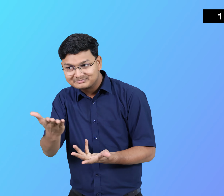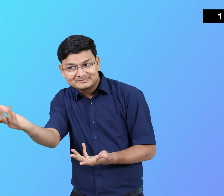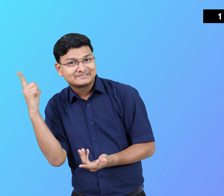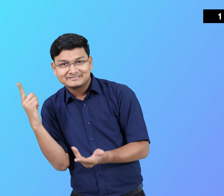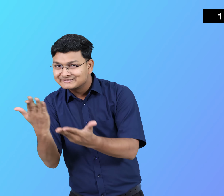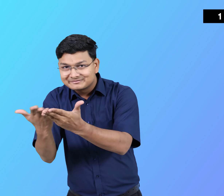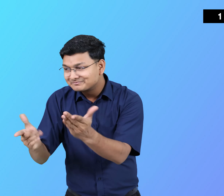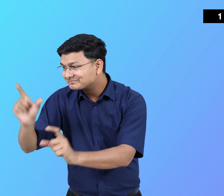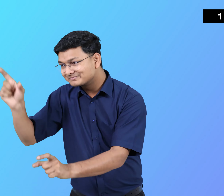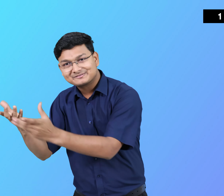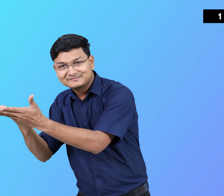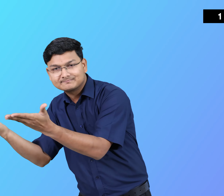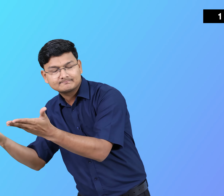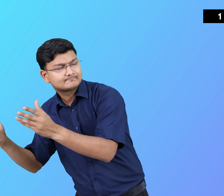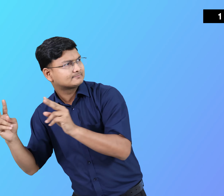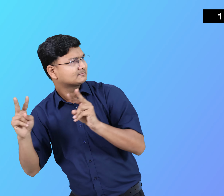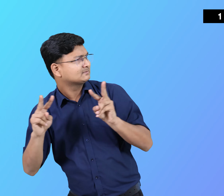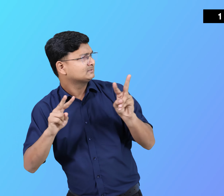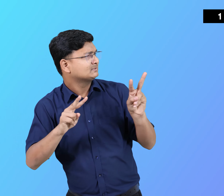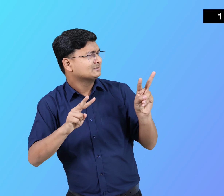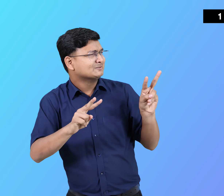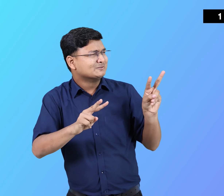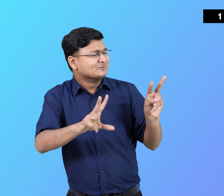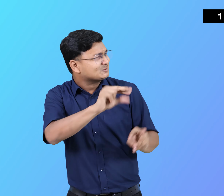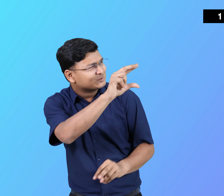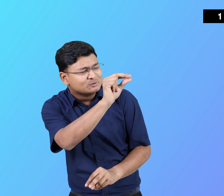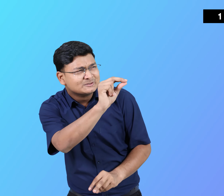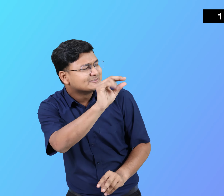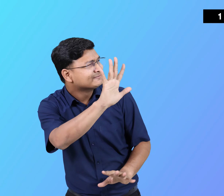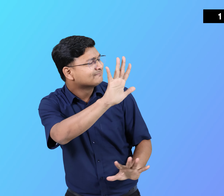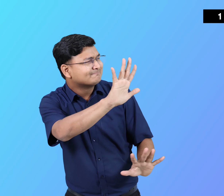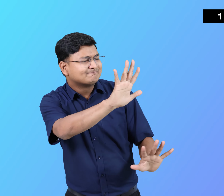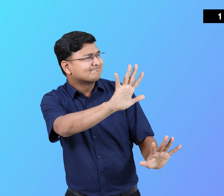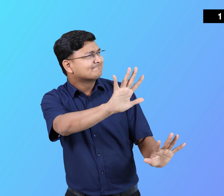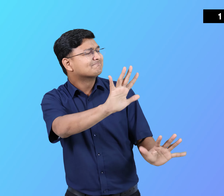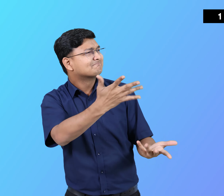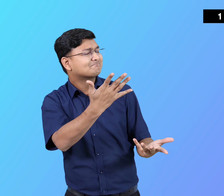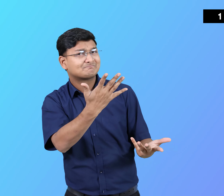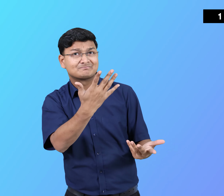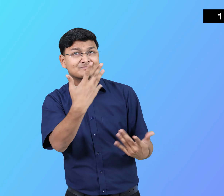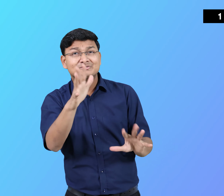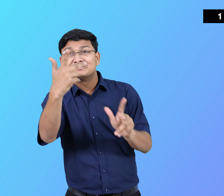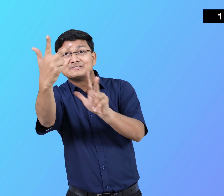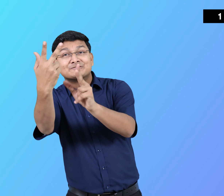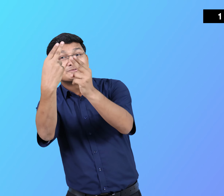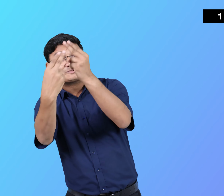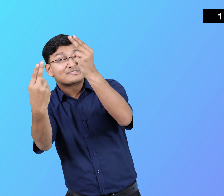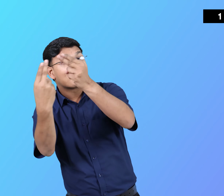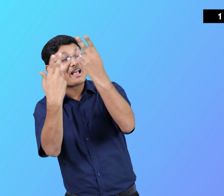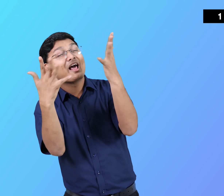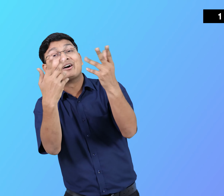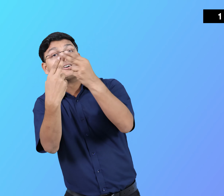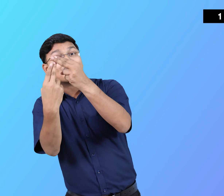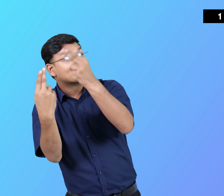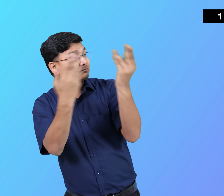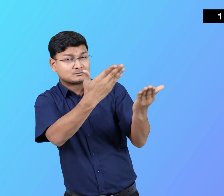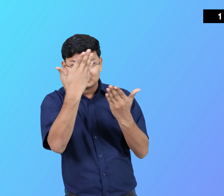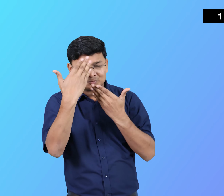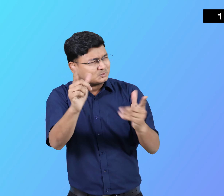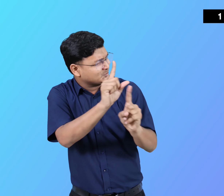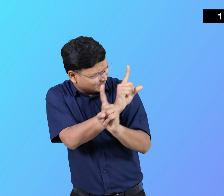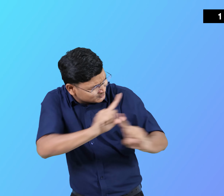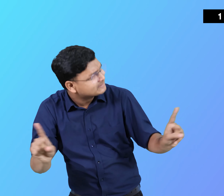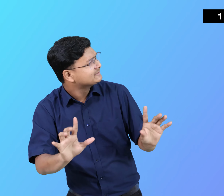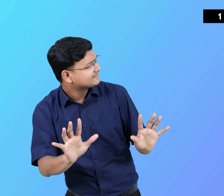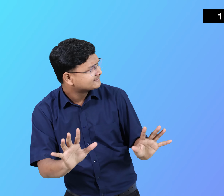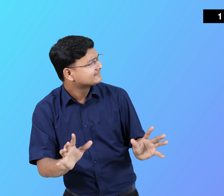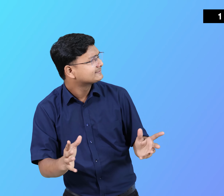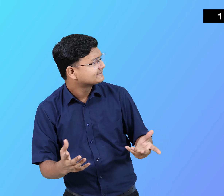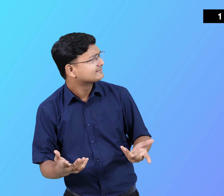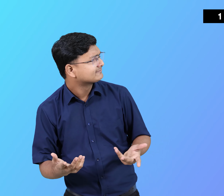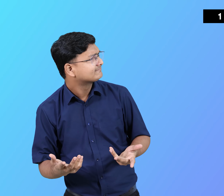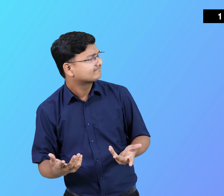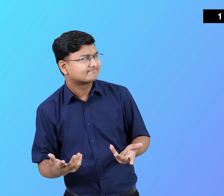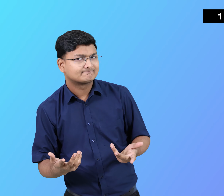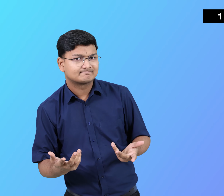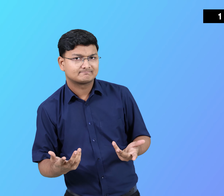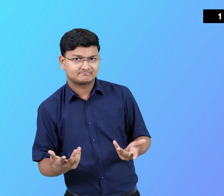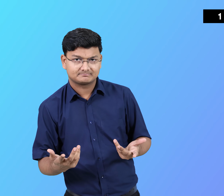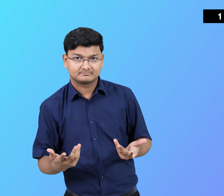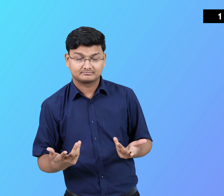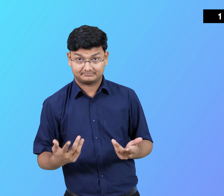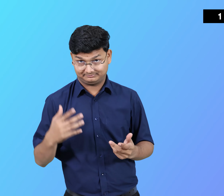But the leaders and all the people said, “Don’t obey him or do what he says.”